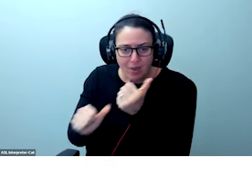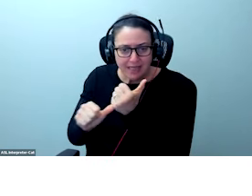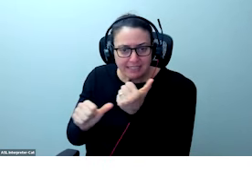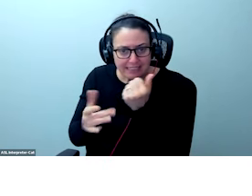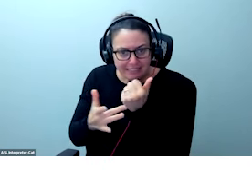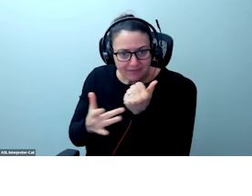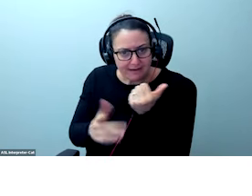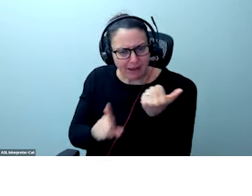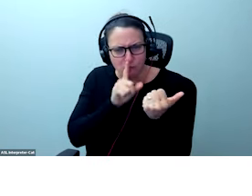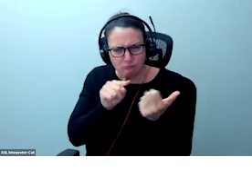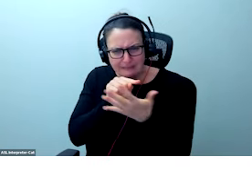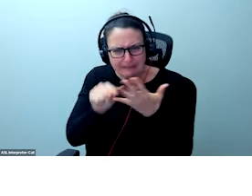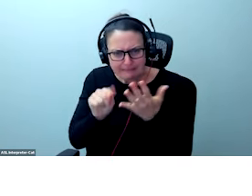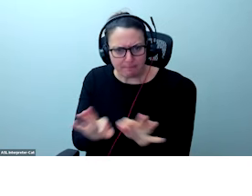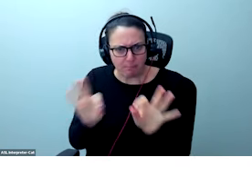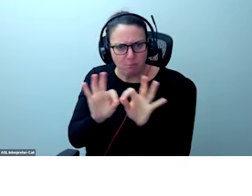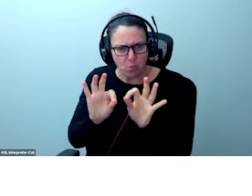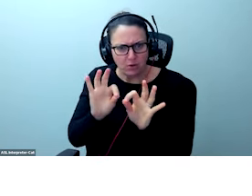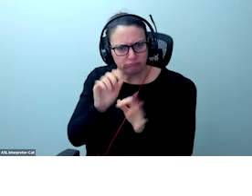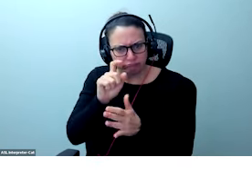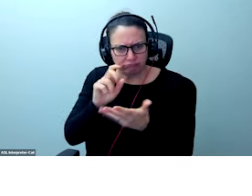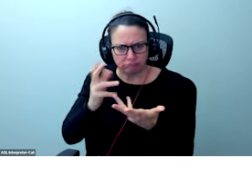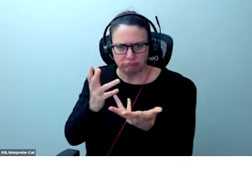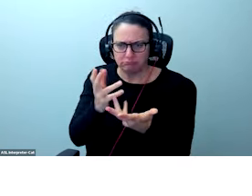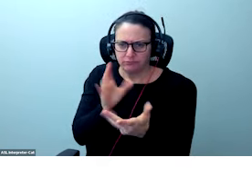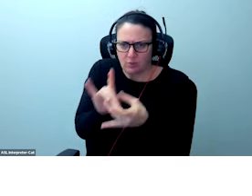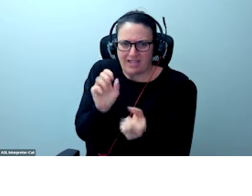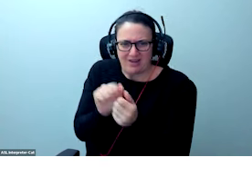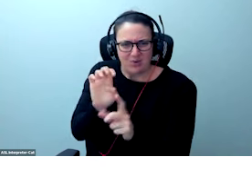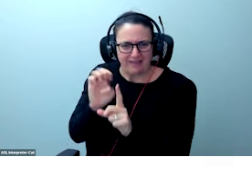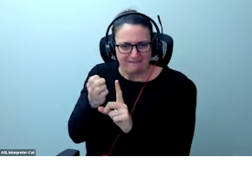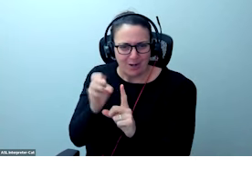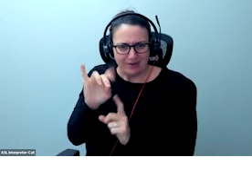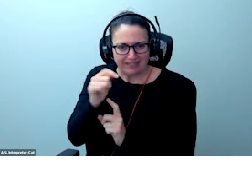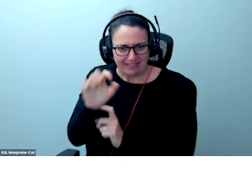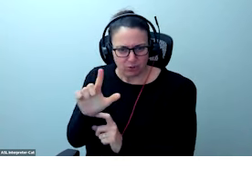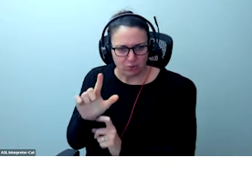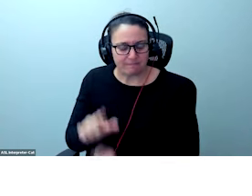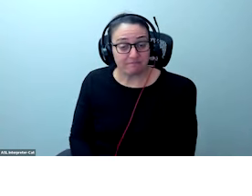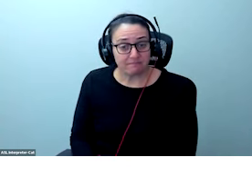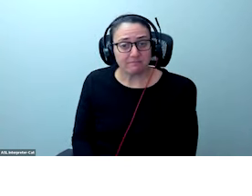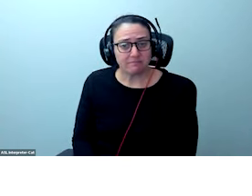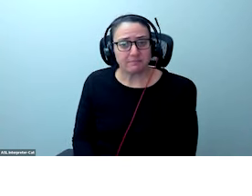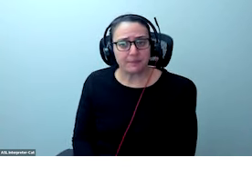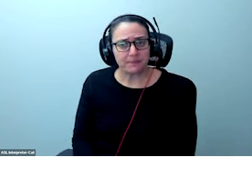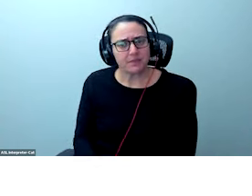are really these key principles that hold to our digital environment and standards. A lot of these also kind of intersect